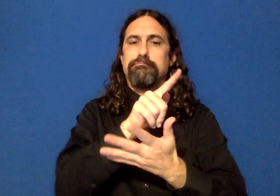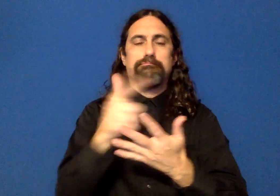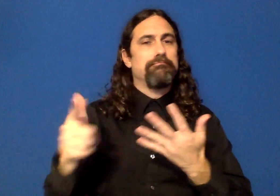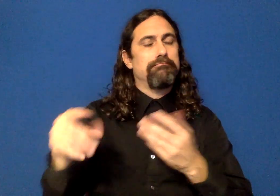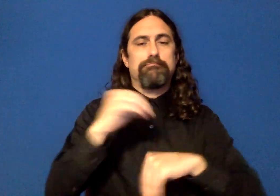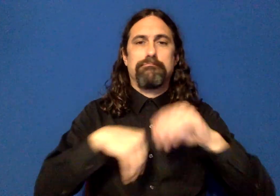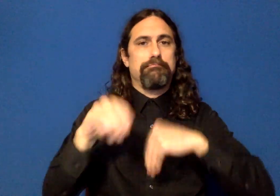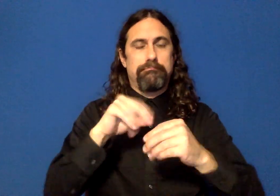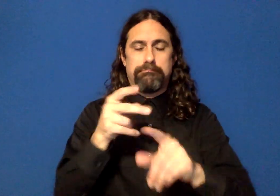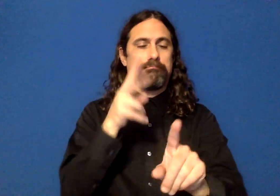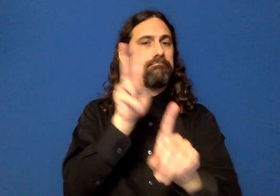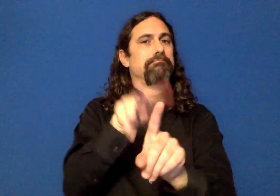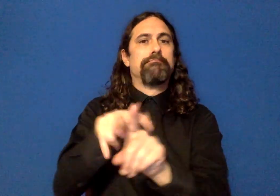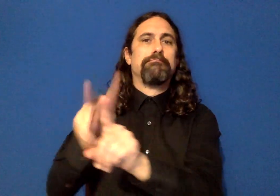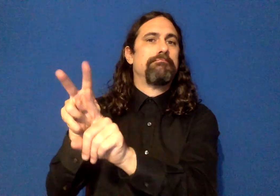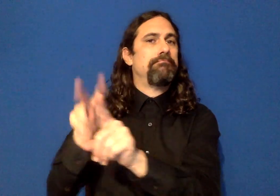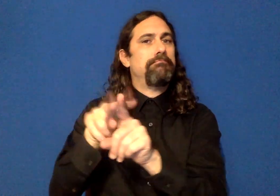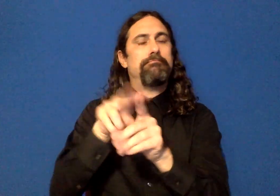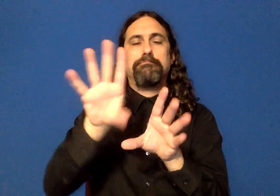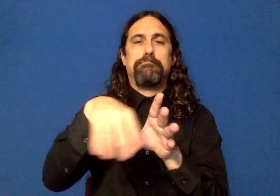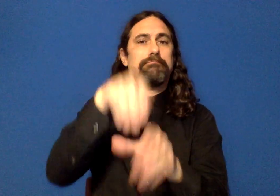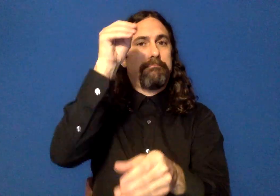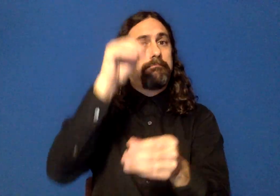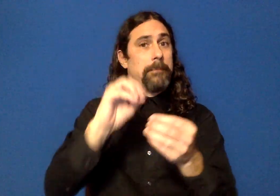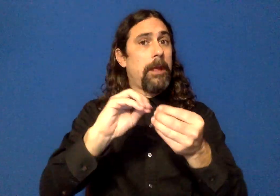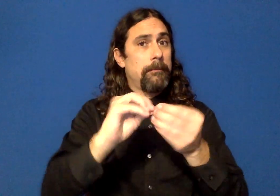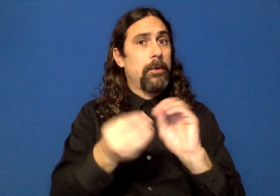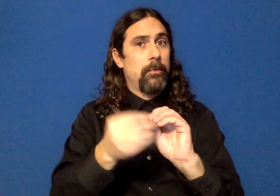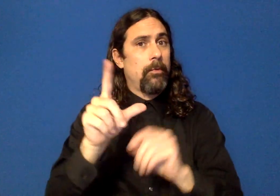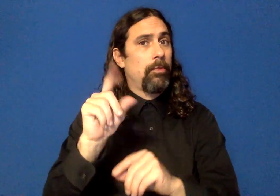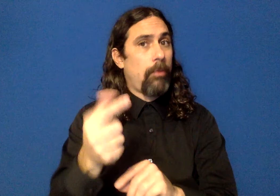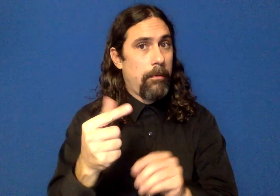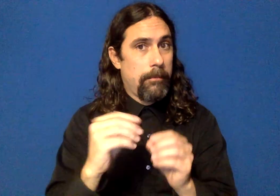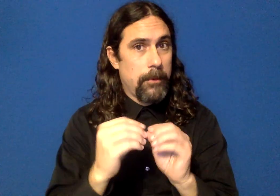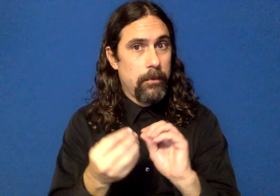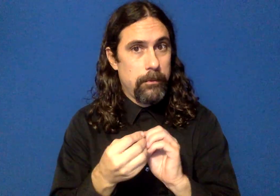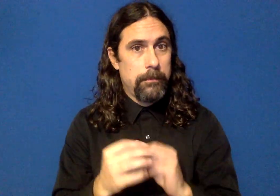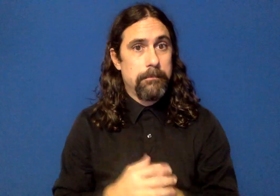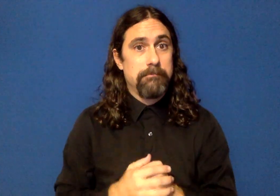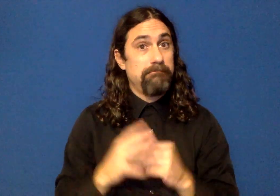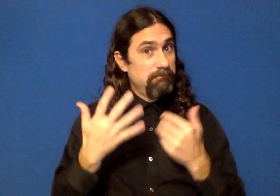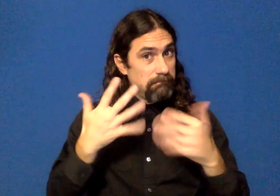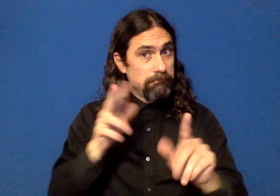the applications, beginning with set-aside units for people with disabilities and preferences.